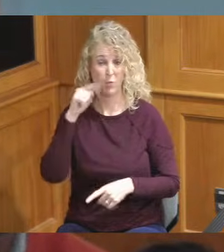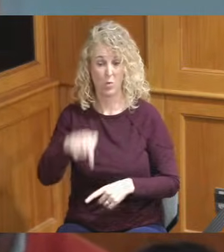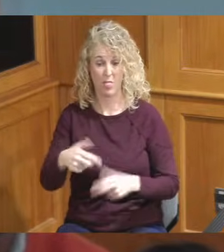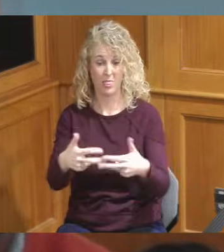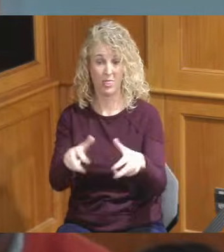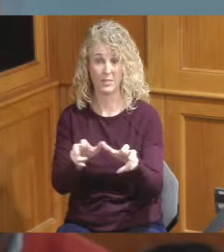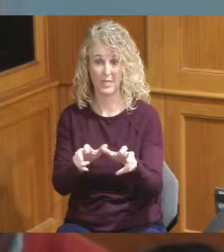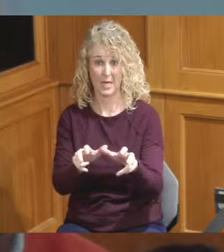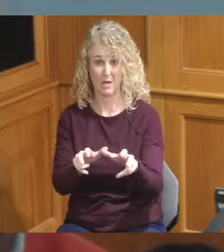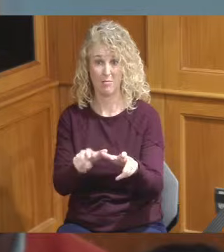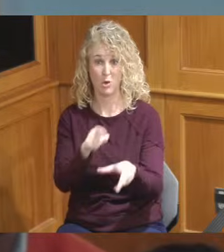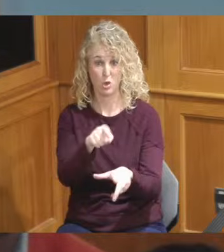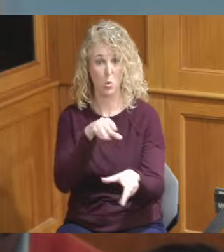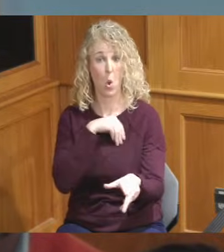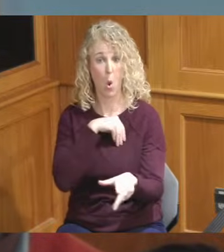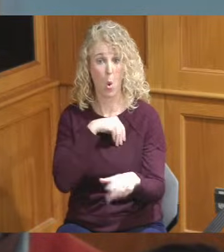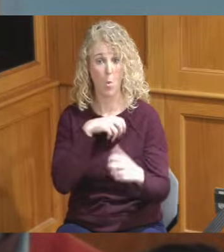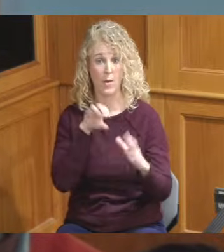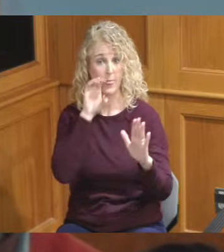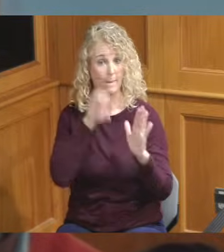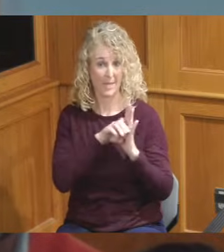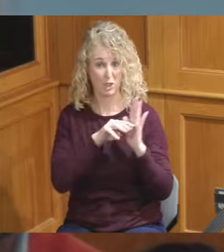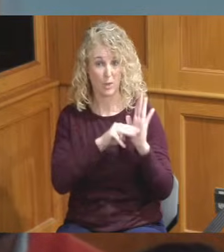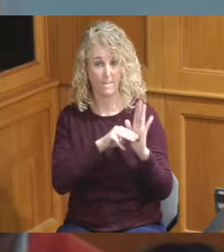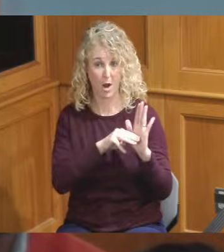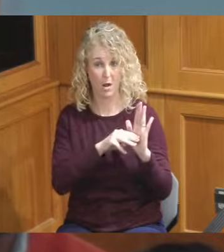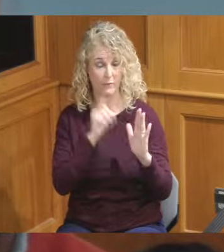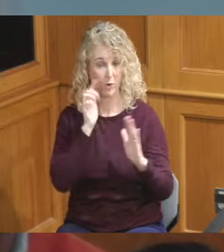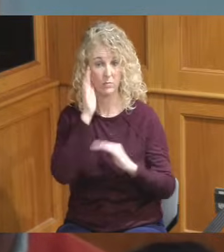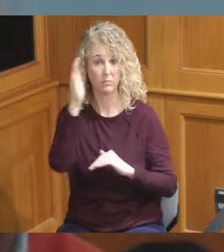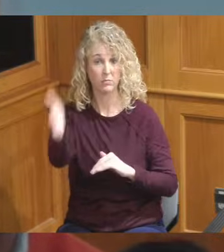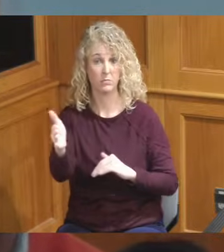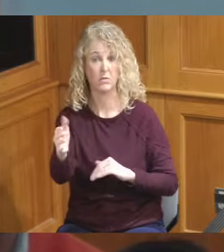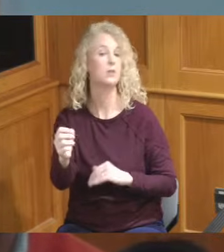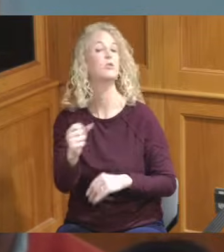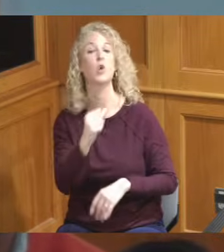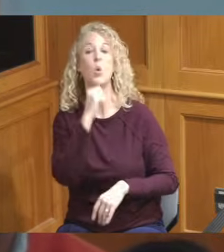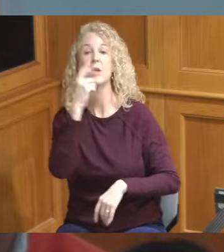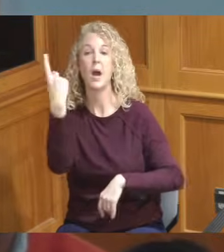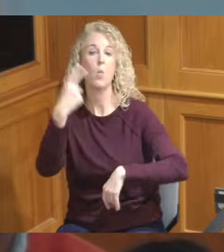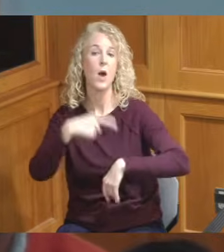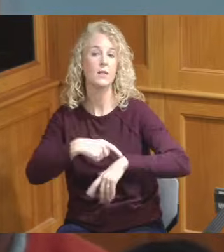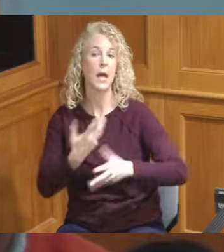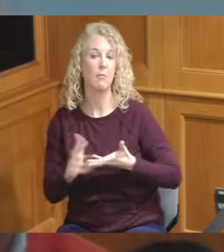but we will also retain that model going forward. So, it's not going to be a one-time use. Um,